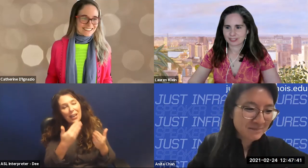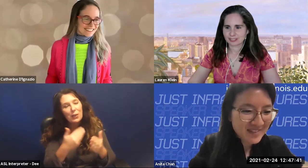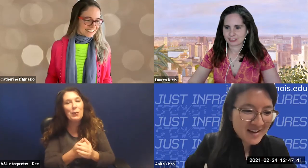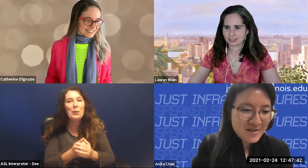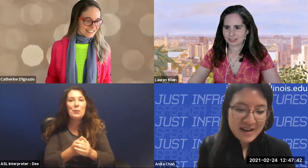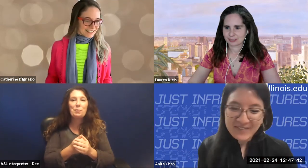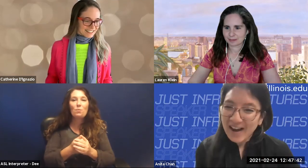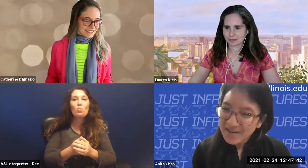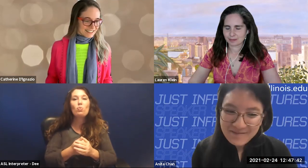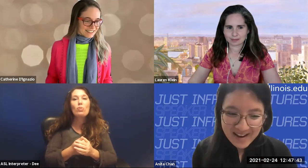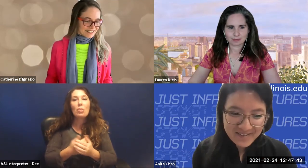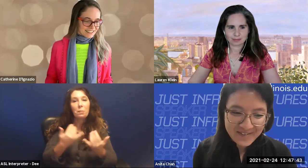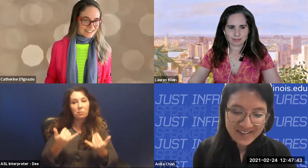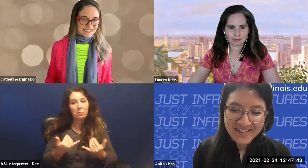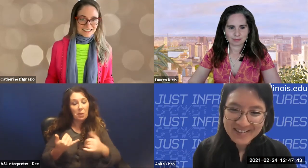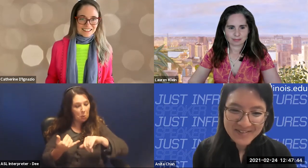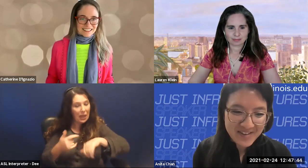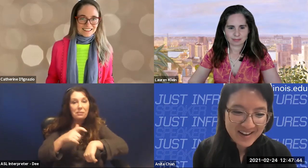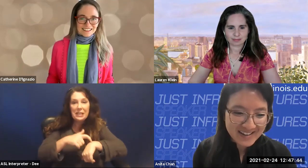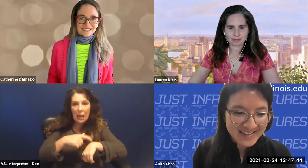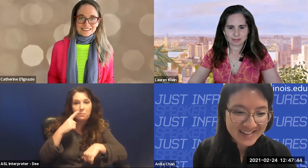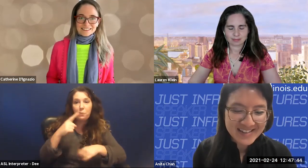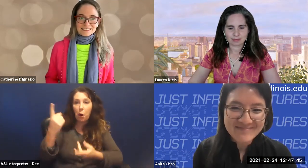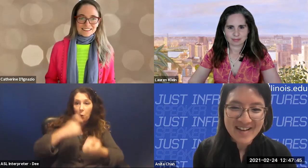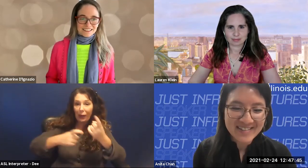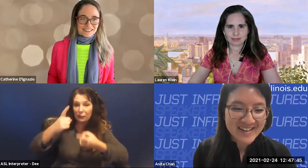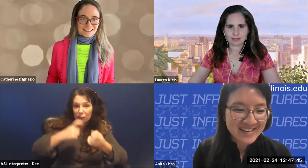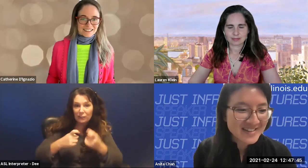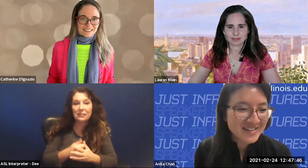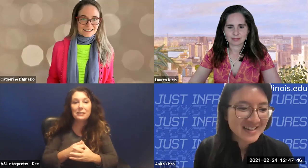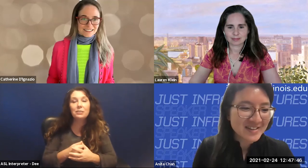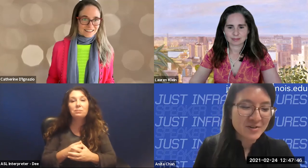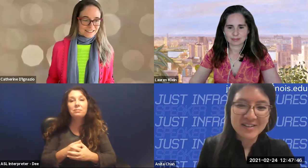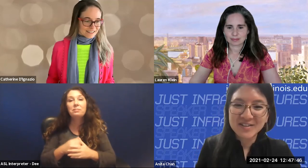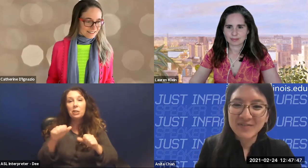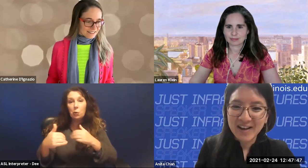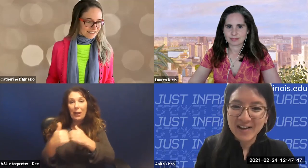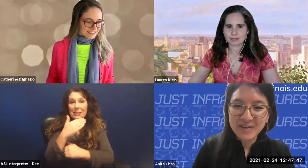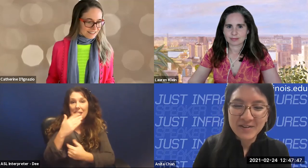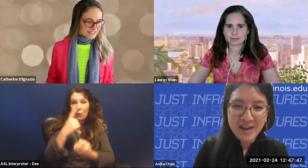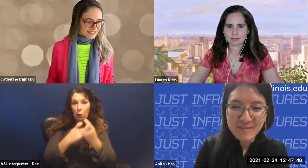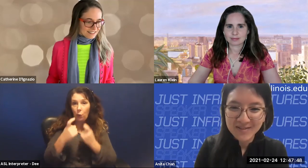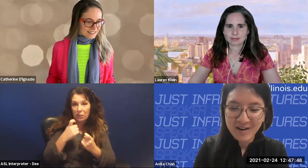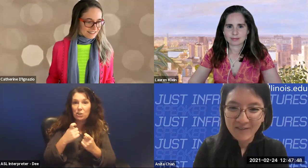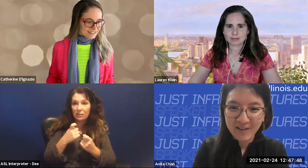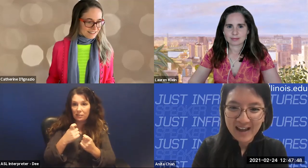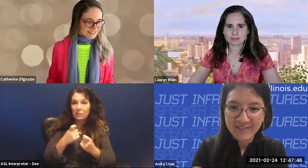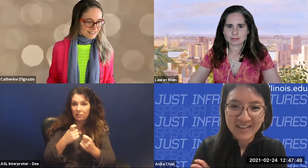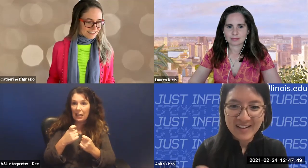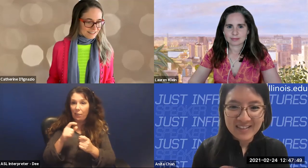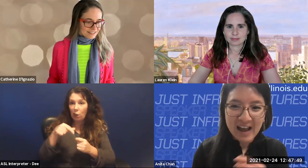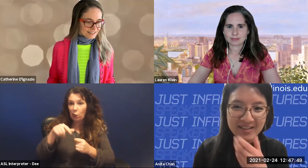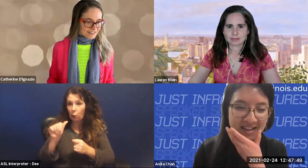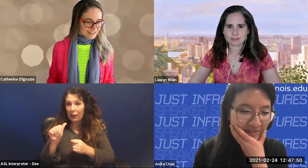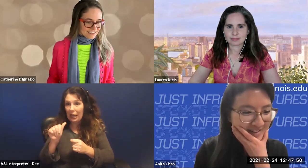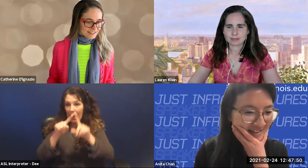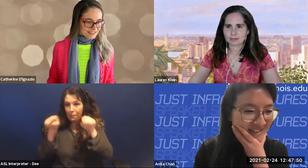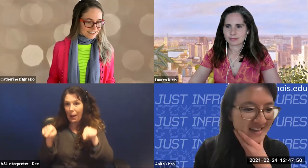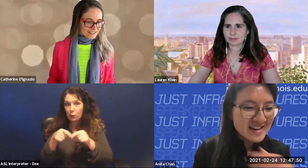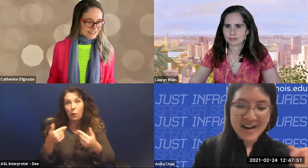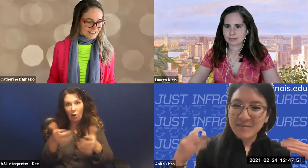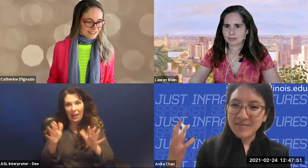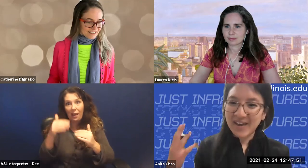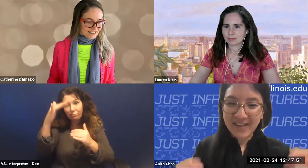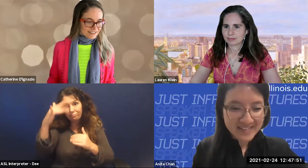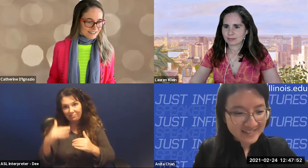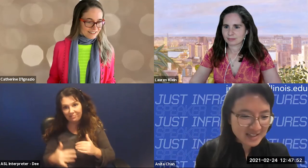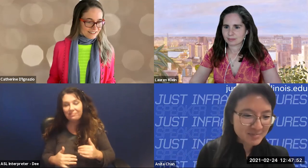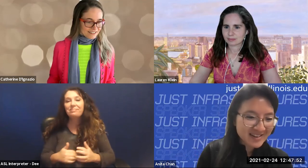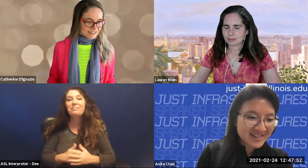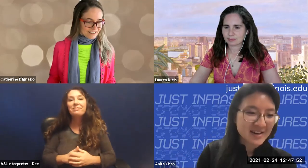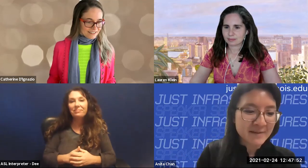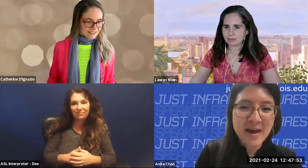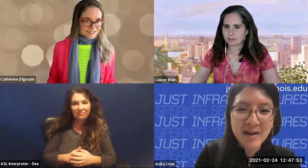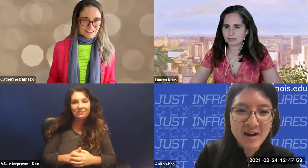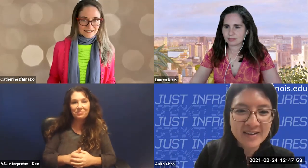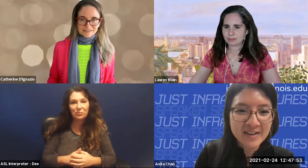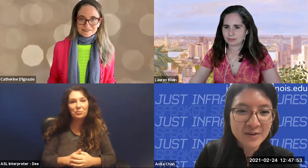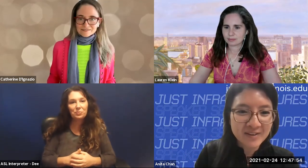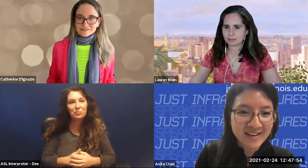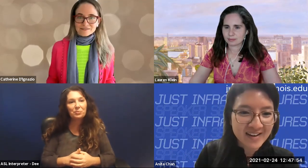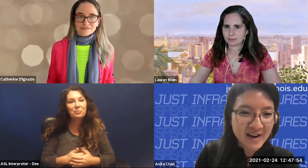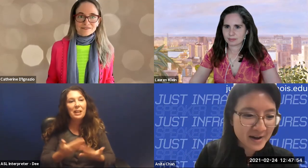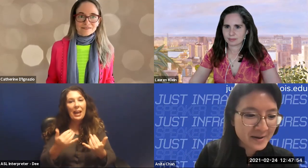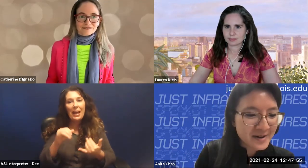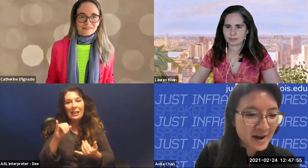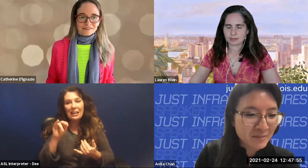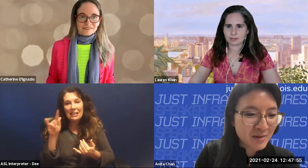We have time now for questions from the audience, and to the audience you can send us your questions via the q amp a box. We already have a lively set of questions that have entered that space, and my colleague Andy Gupta and I will moderate, and I'll